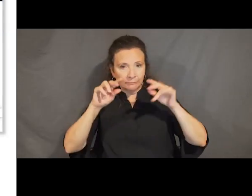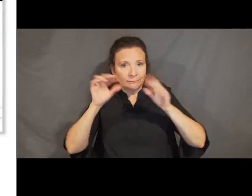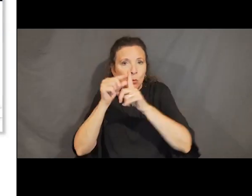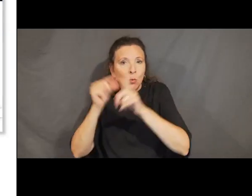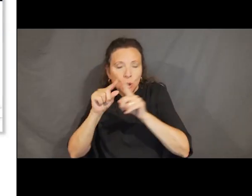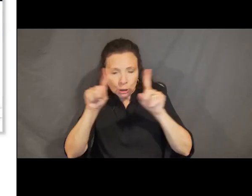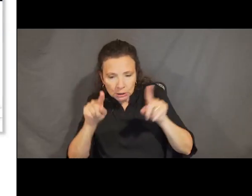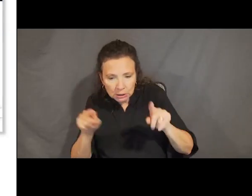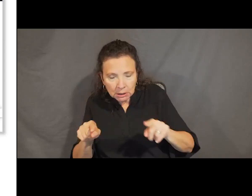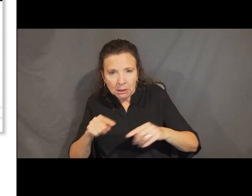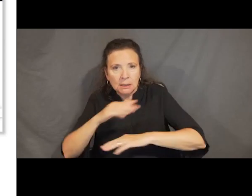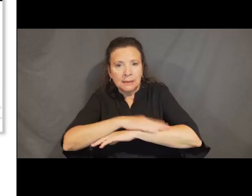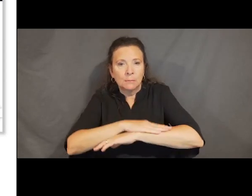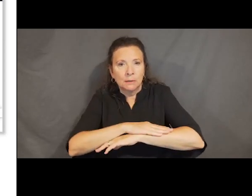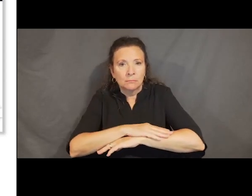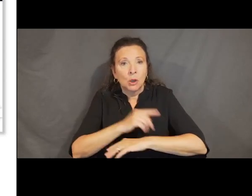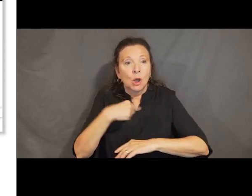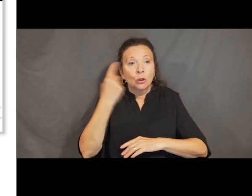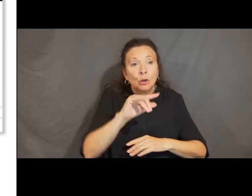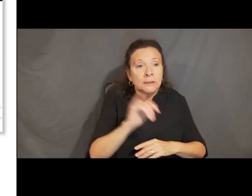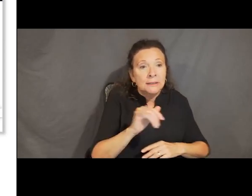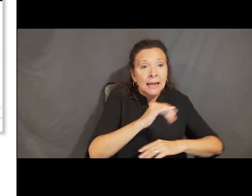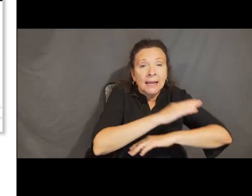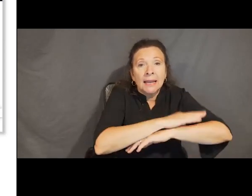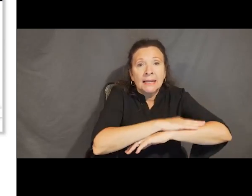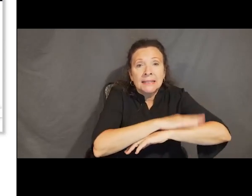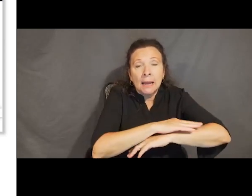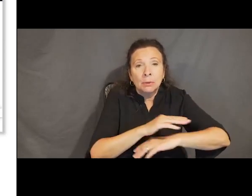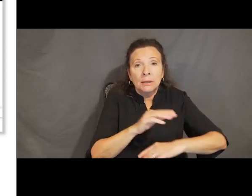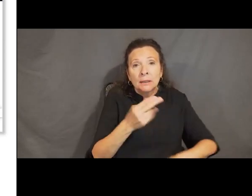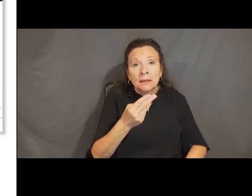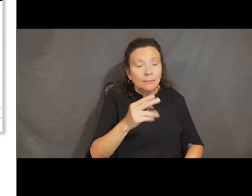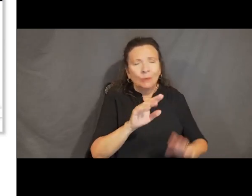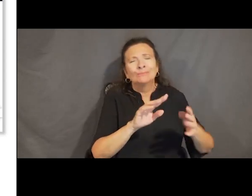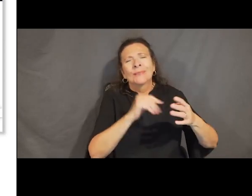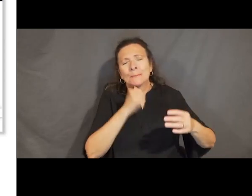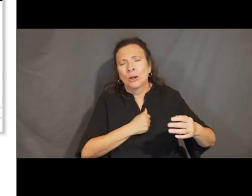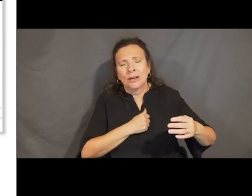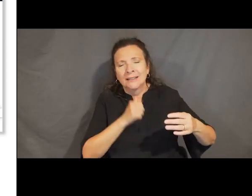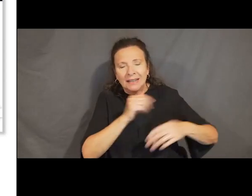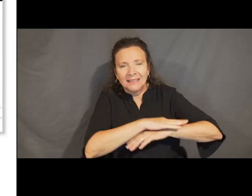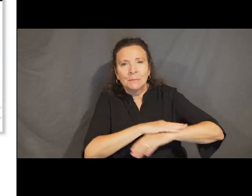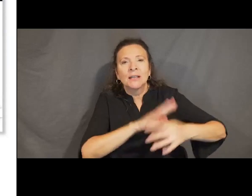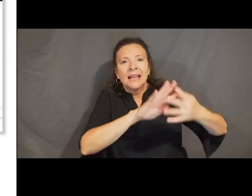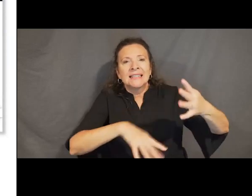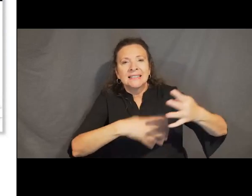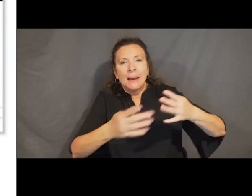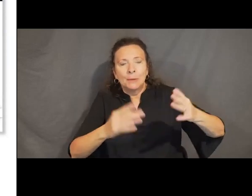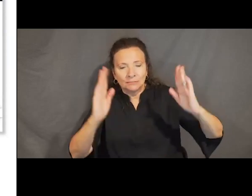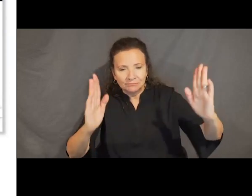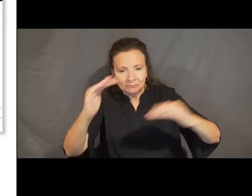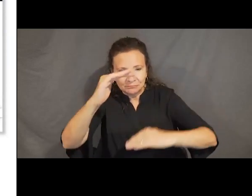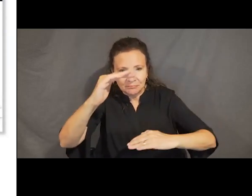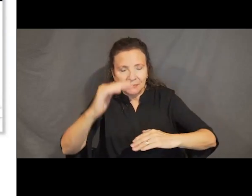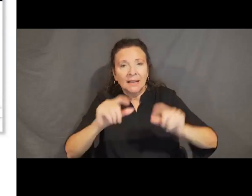as a table header cell. We can do this with things that look like DIVs. And we are currently able to